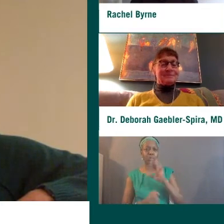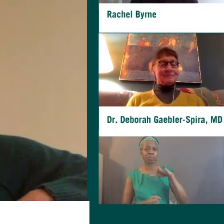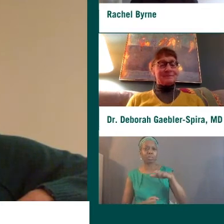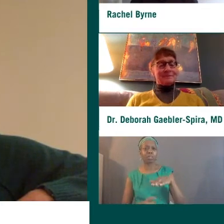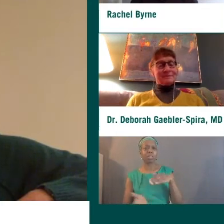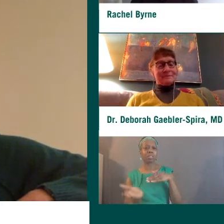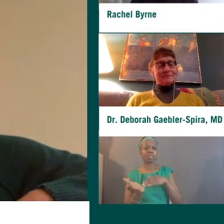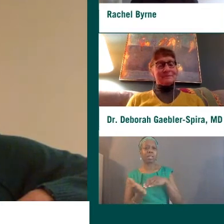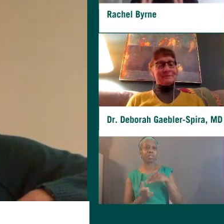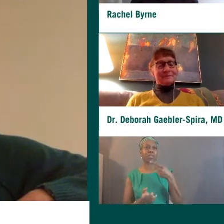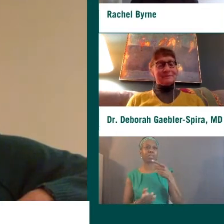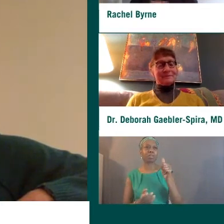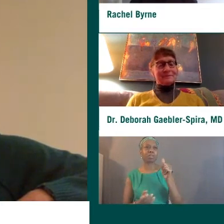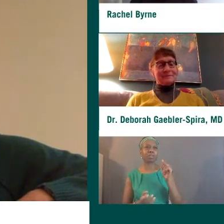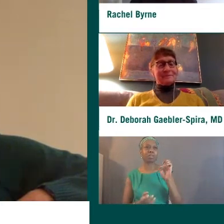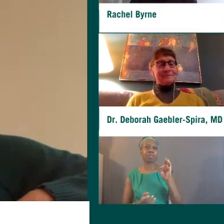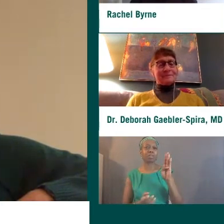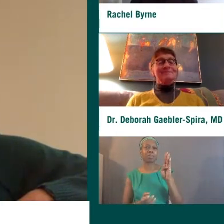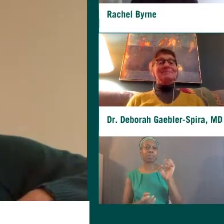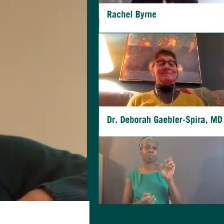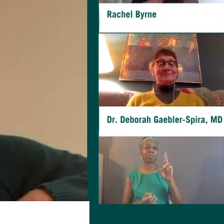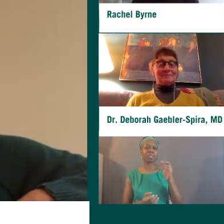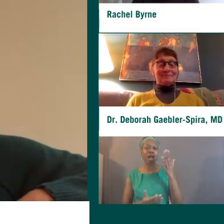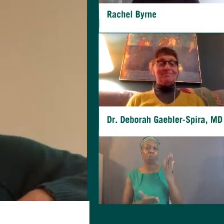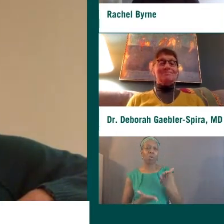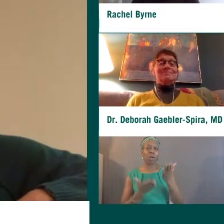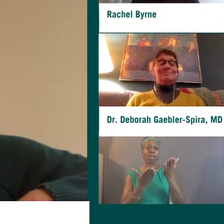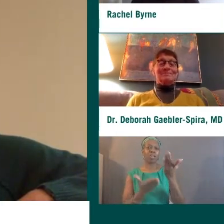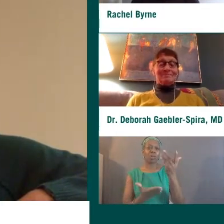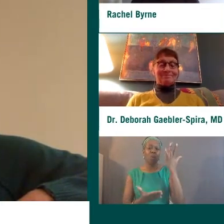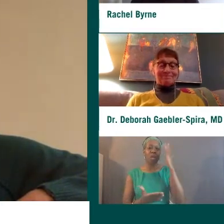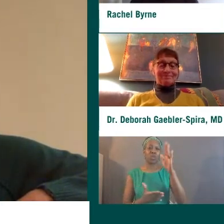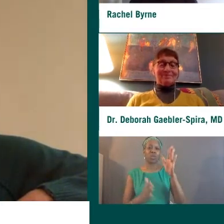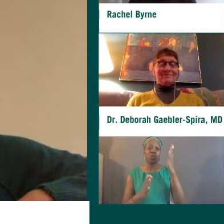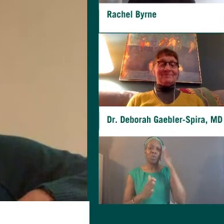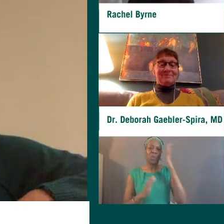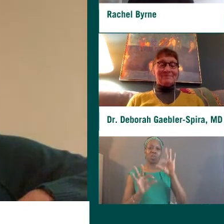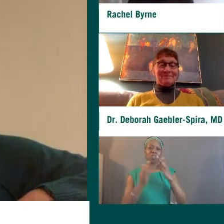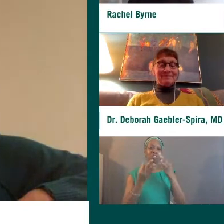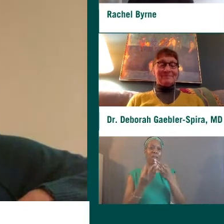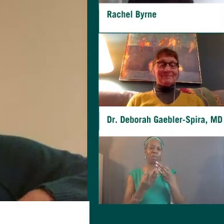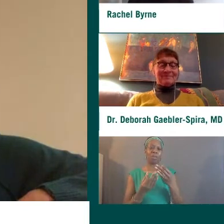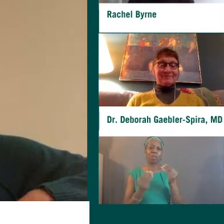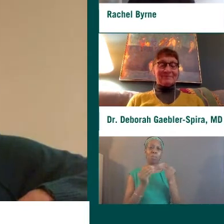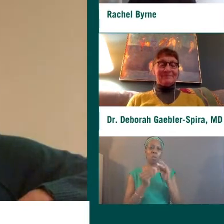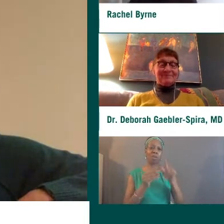because you know obviously the Johnson family far better than I do. You've known them for a very long time.